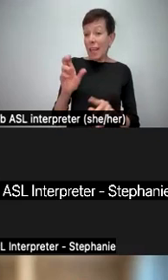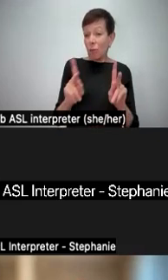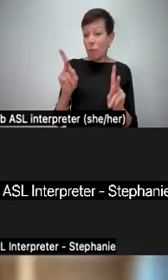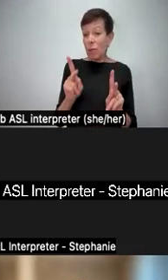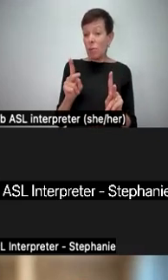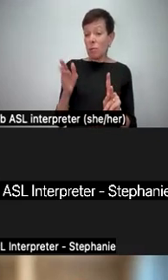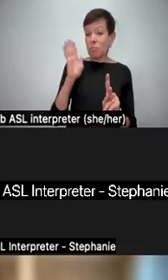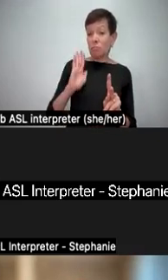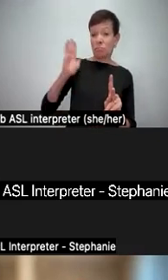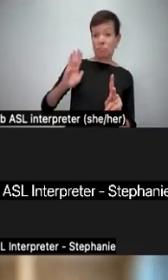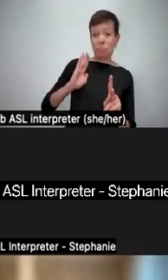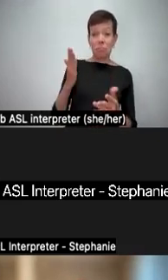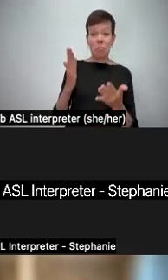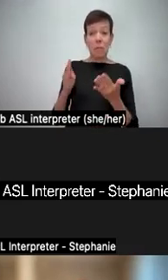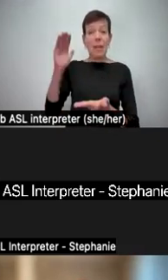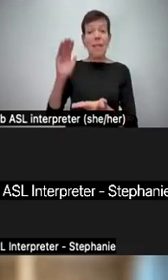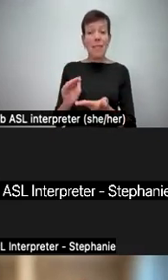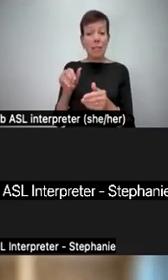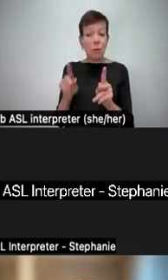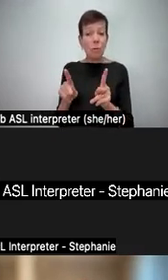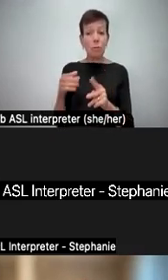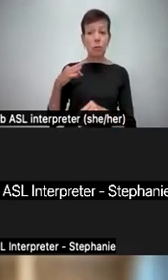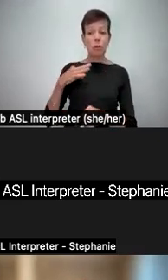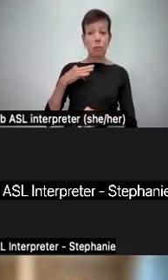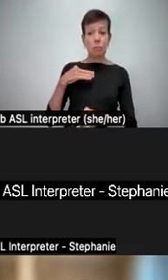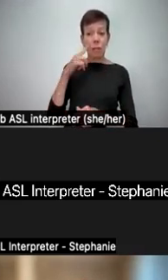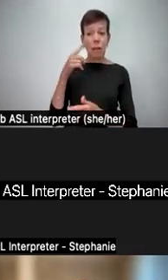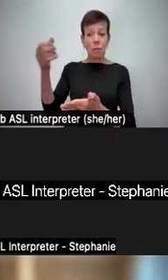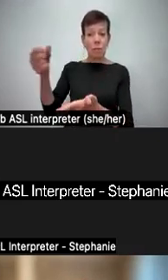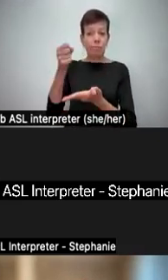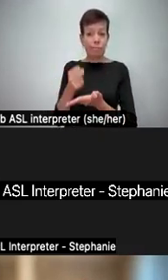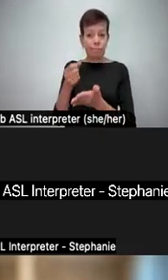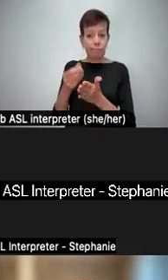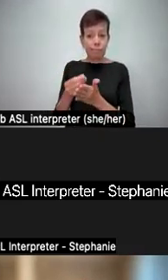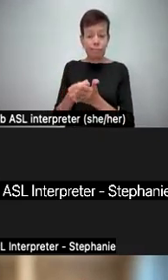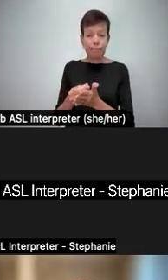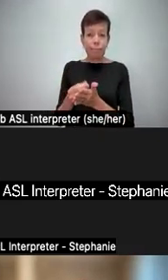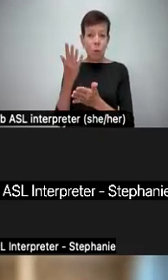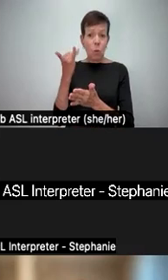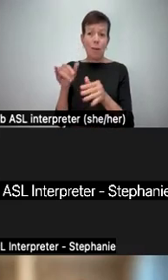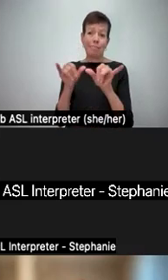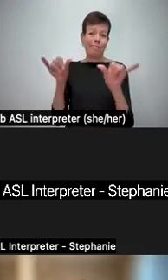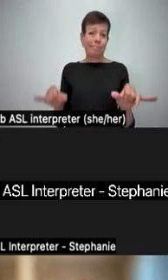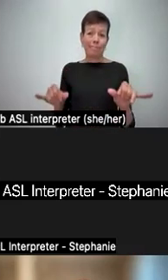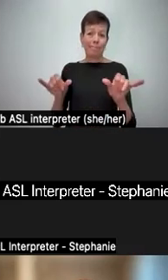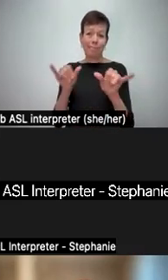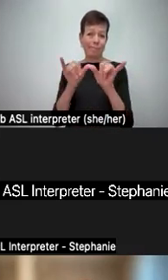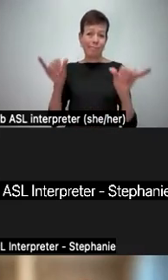philanthropic and governmental support due to the systemic barriers; Diversity — supporting artistic